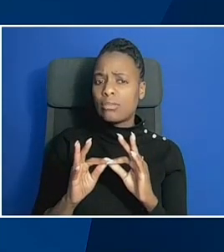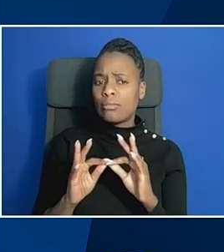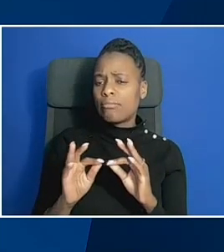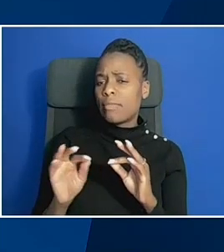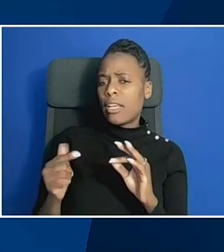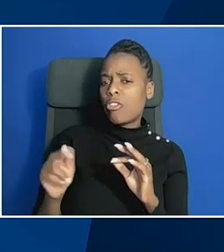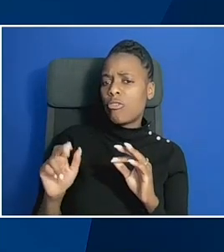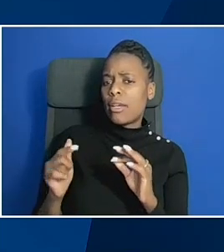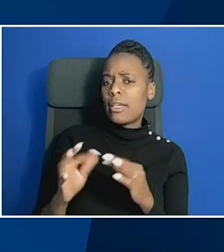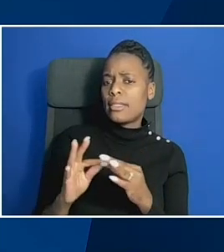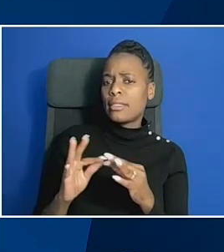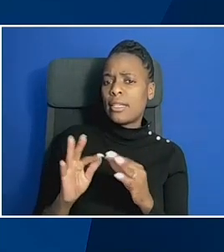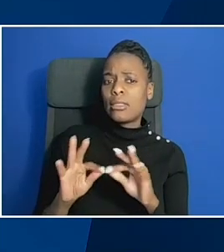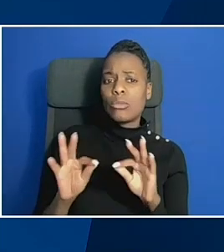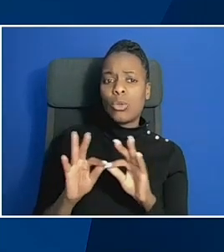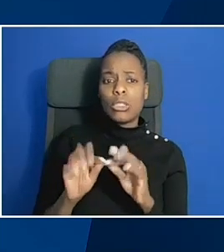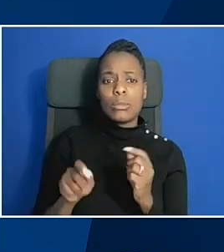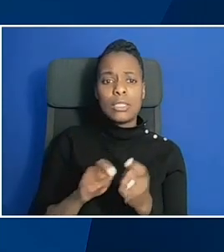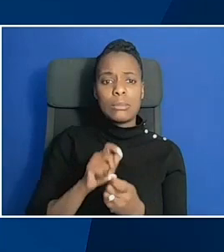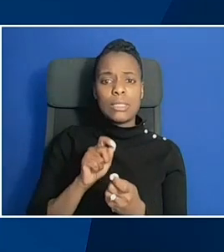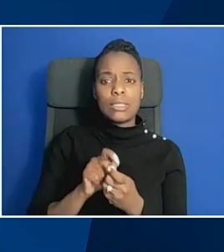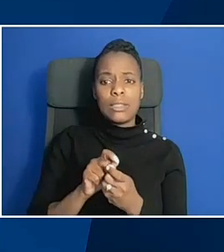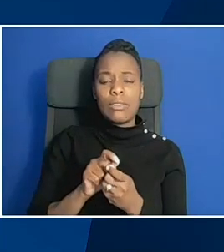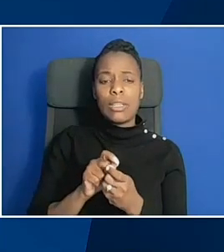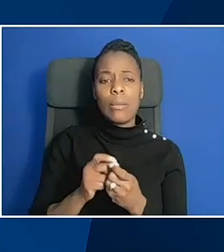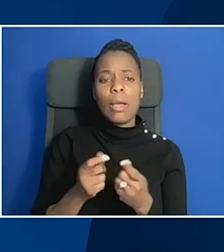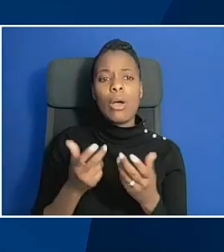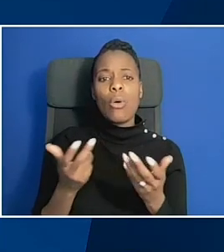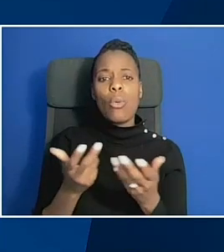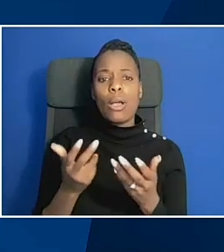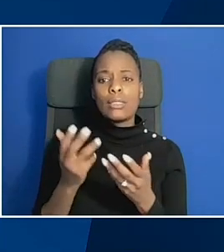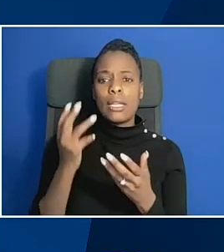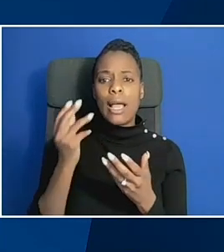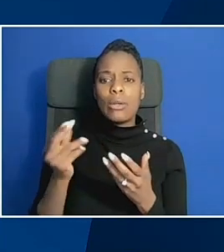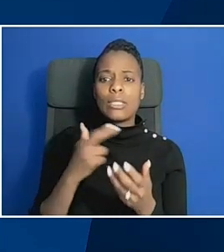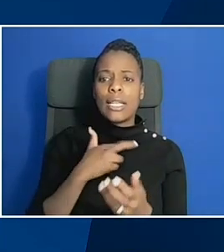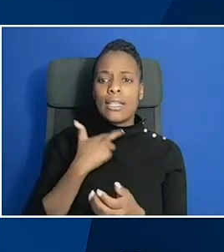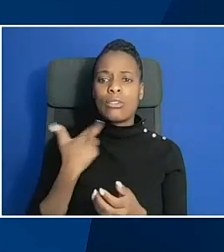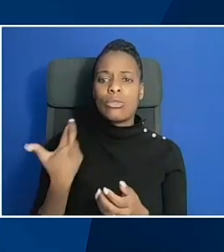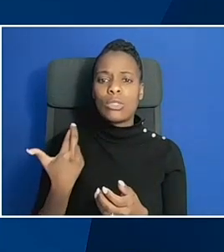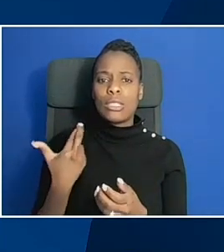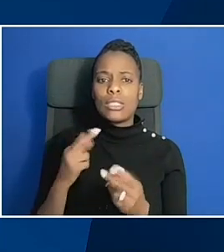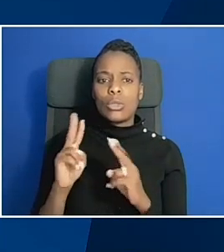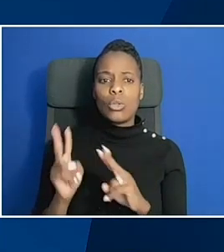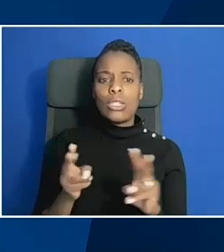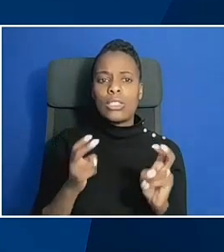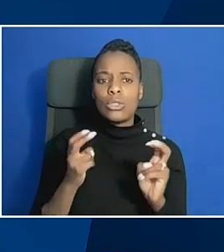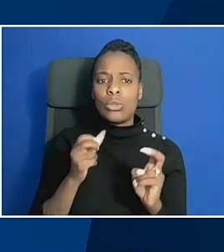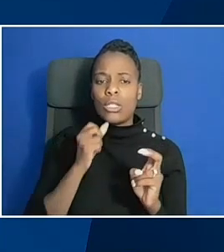be really specific about what we see as the outstanding risk or issue that hasn't- isn't already either being addressed